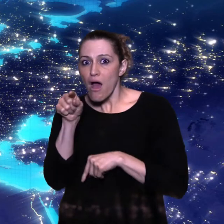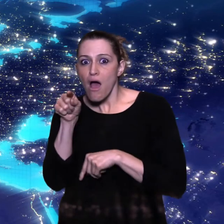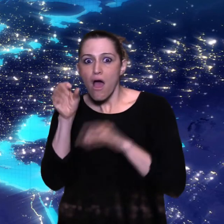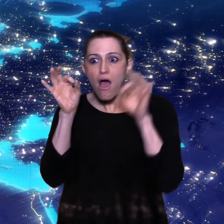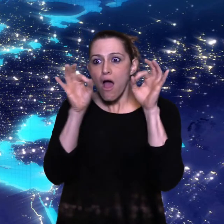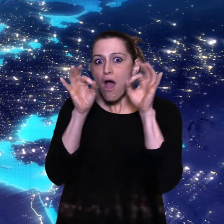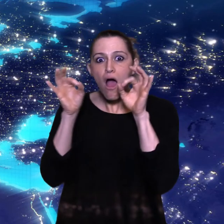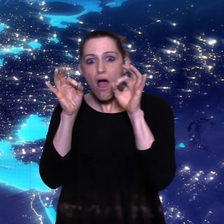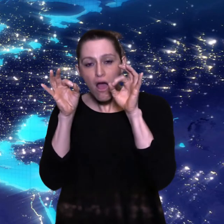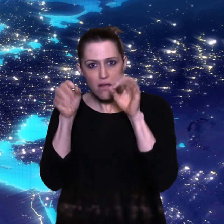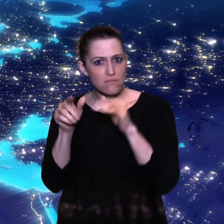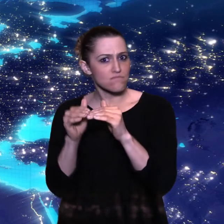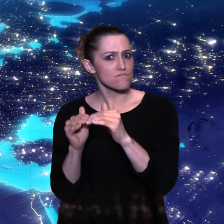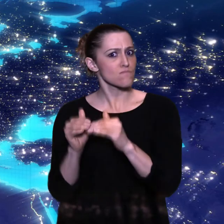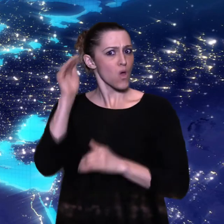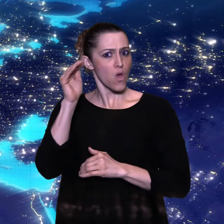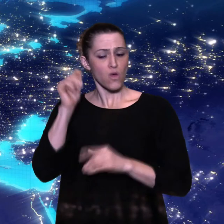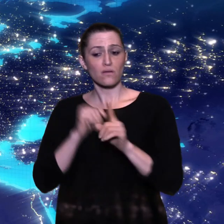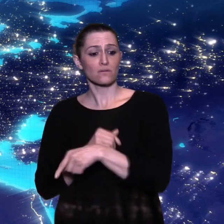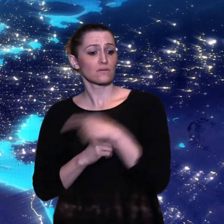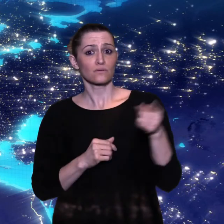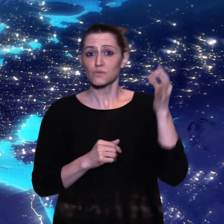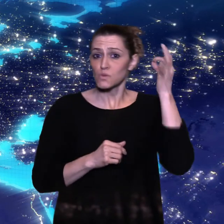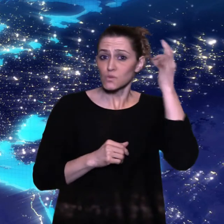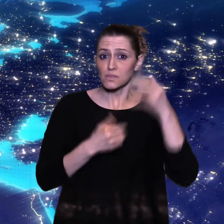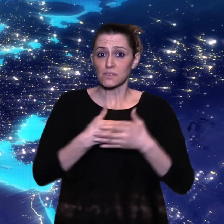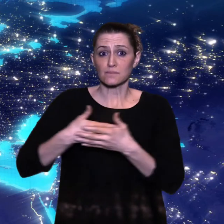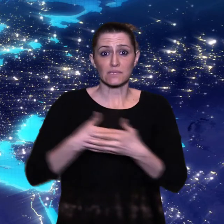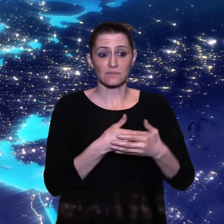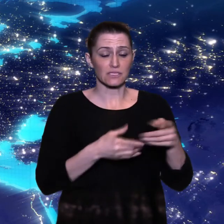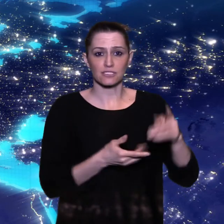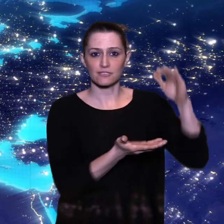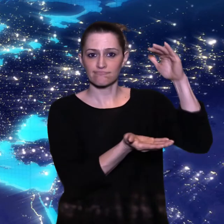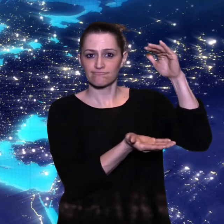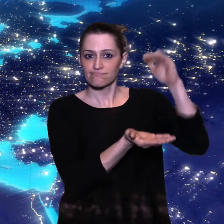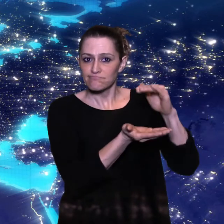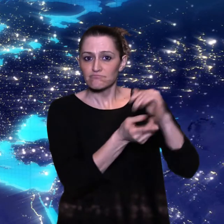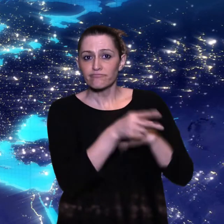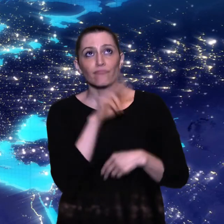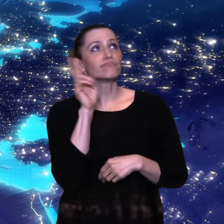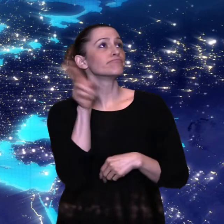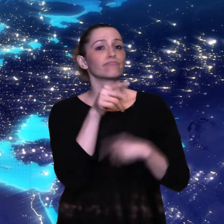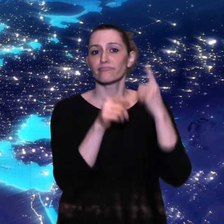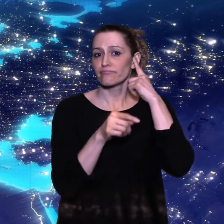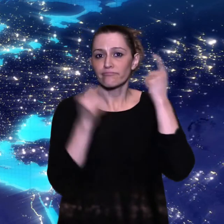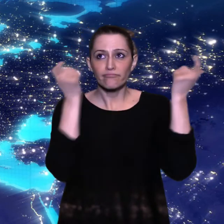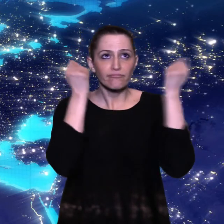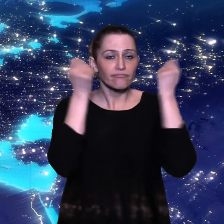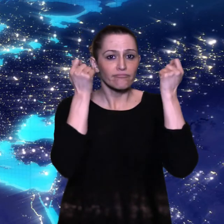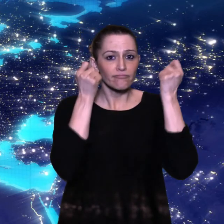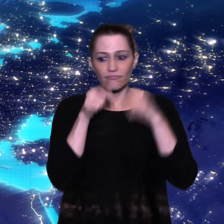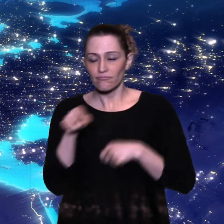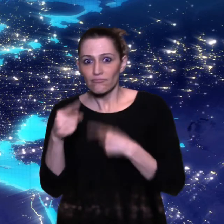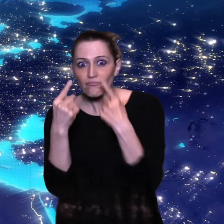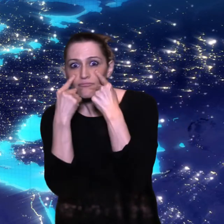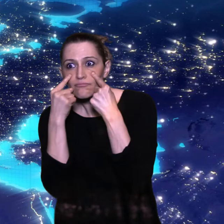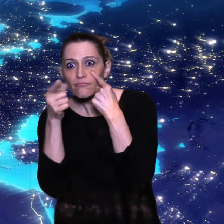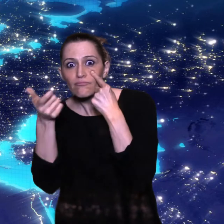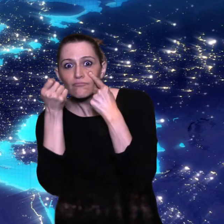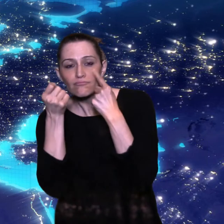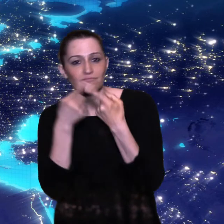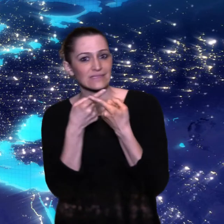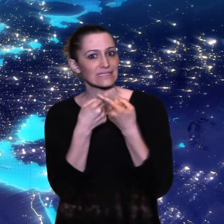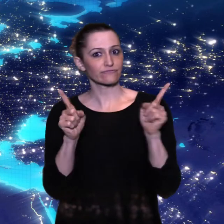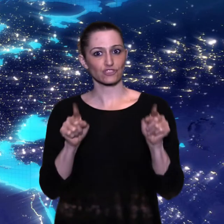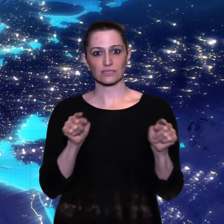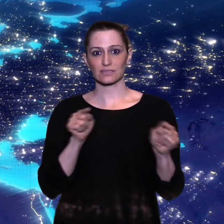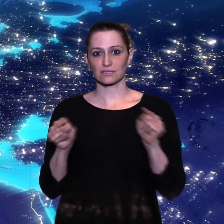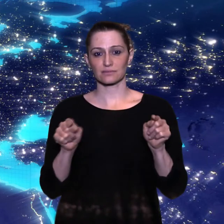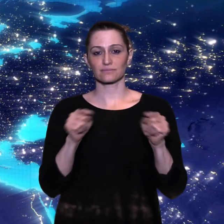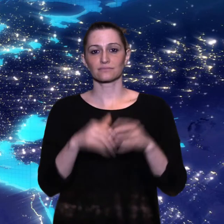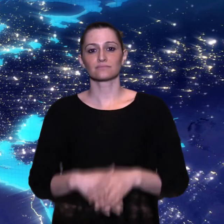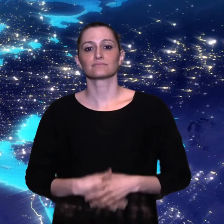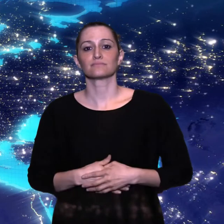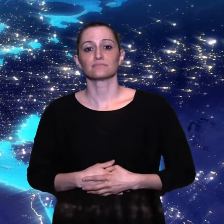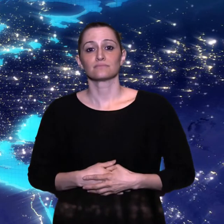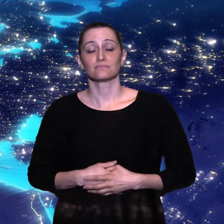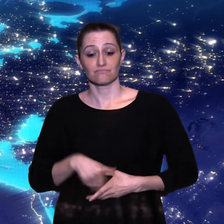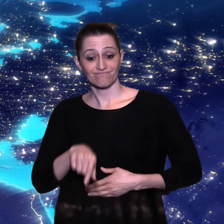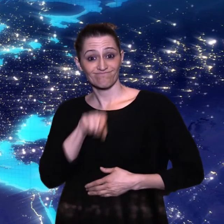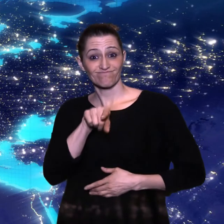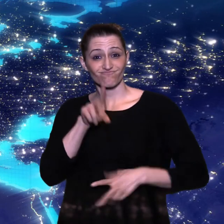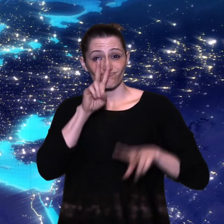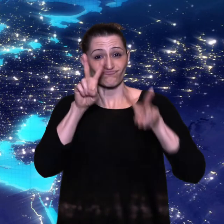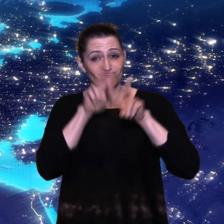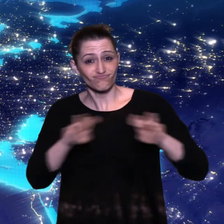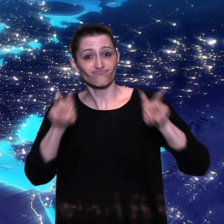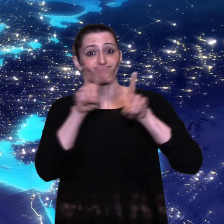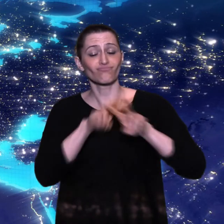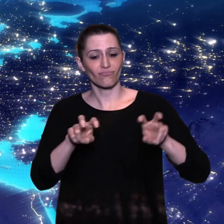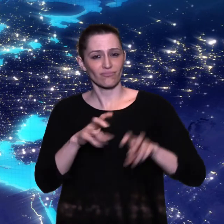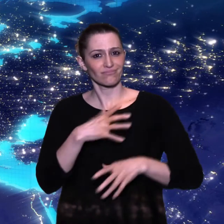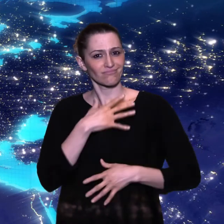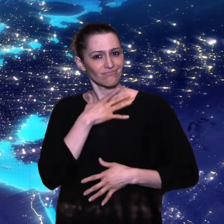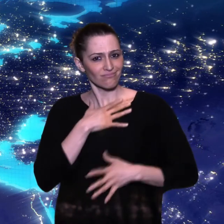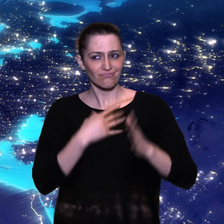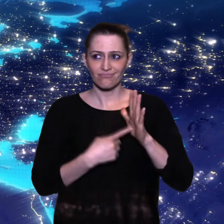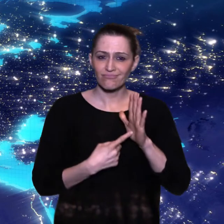the Deaf babies paid more attention to images than